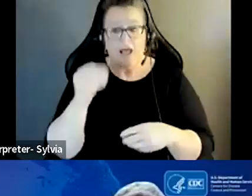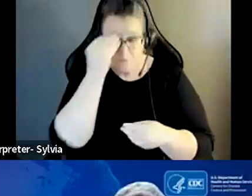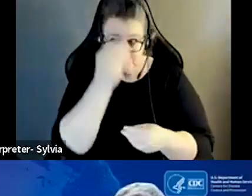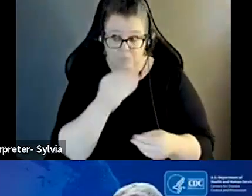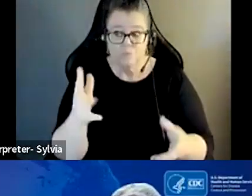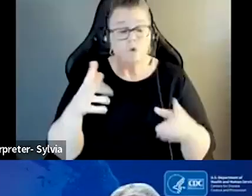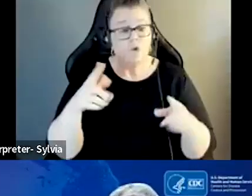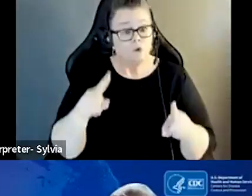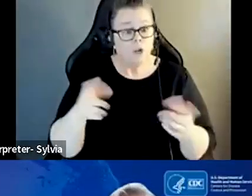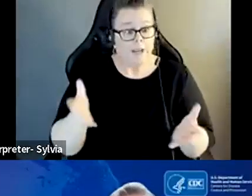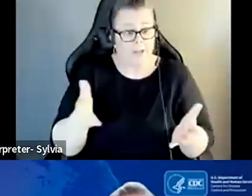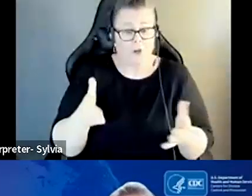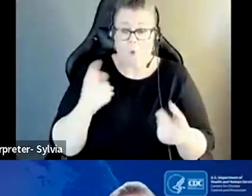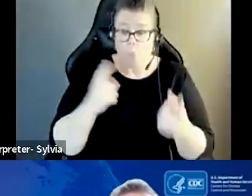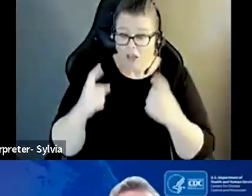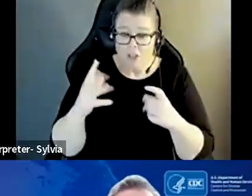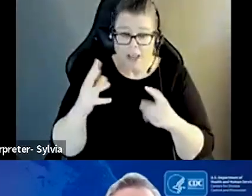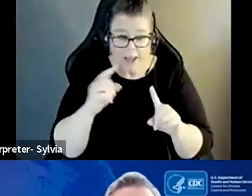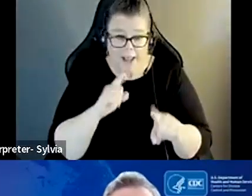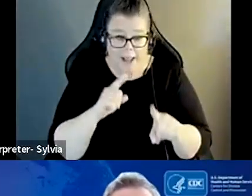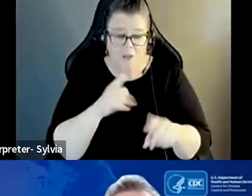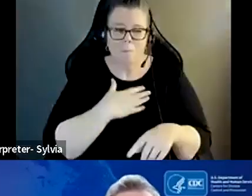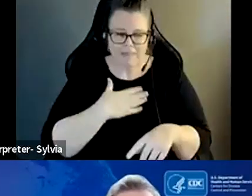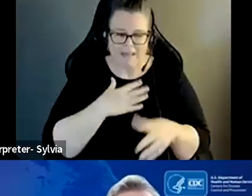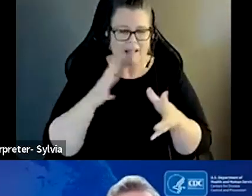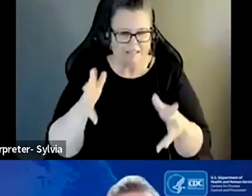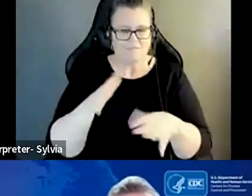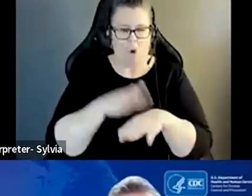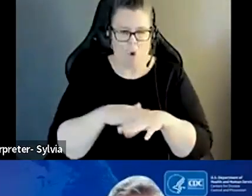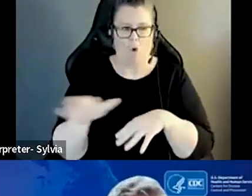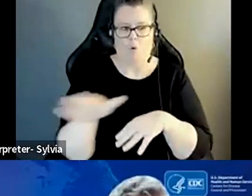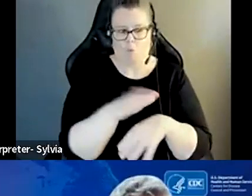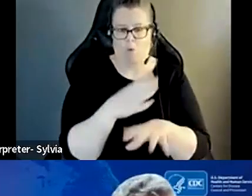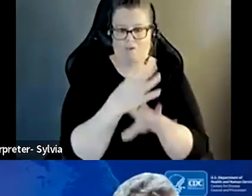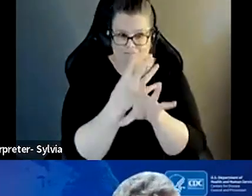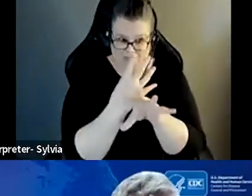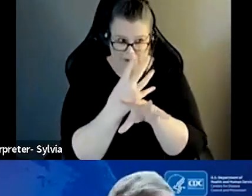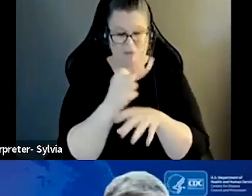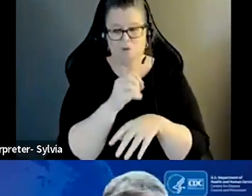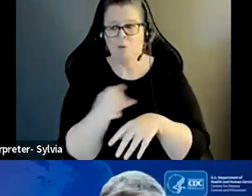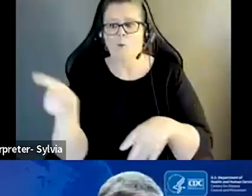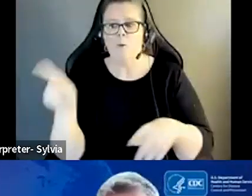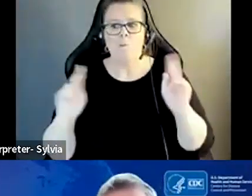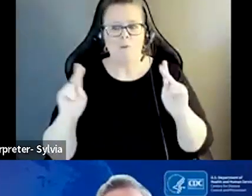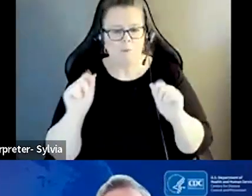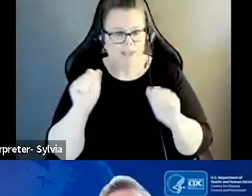if you wouldn't mind just please keep your video on so that folks watching can see you. And use your "raise hand" feature, which will enable me